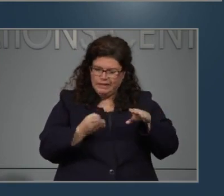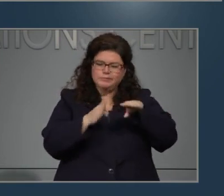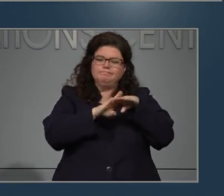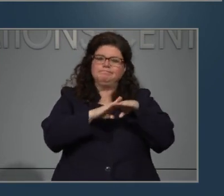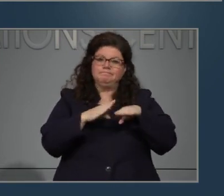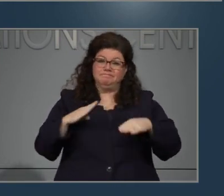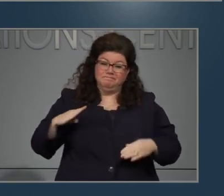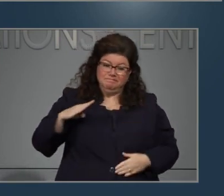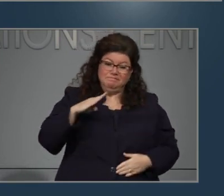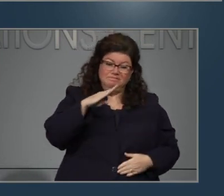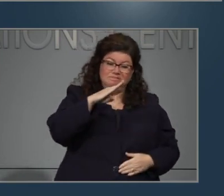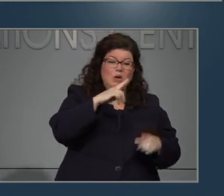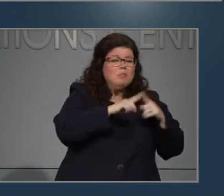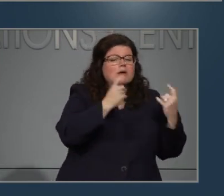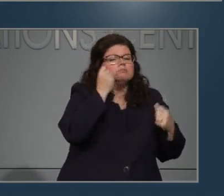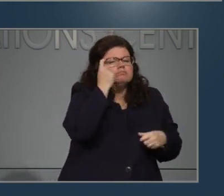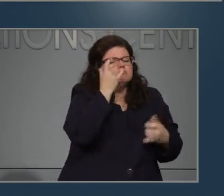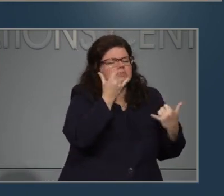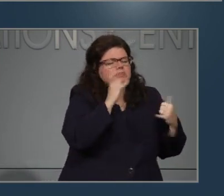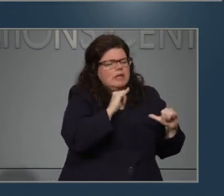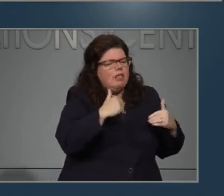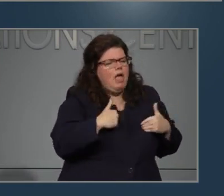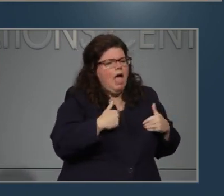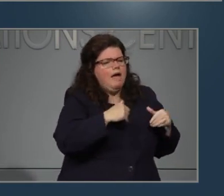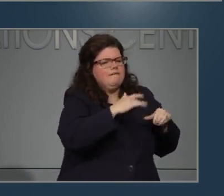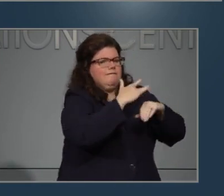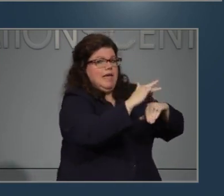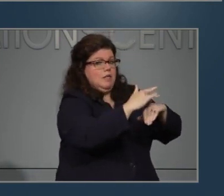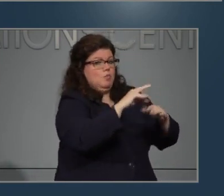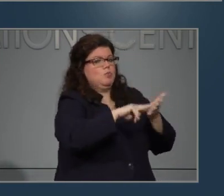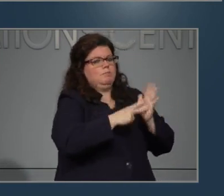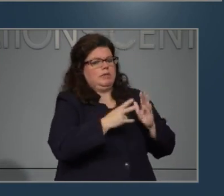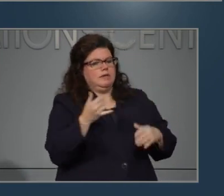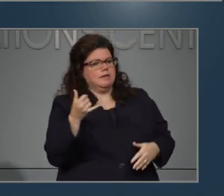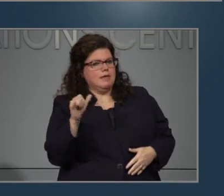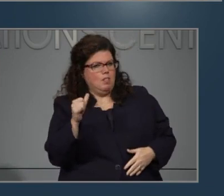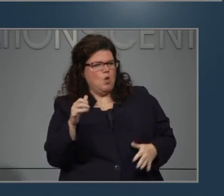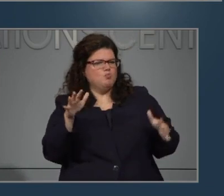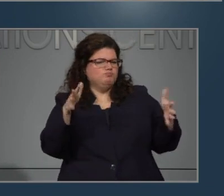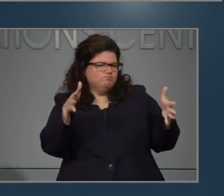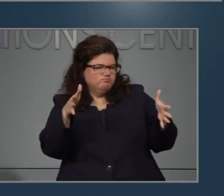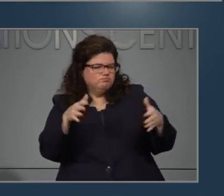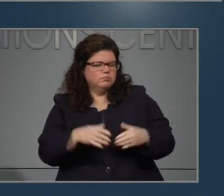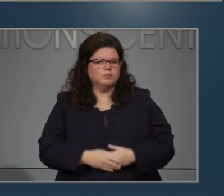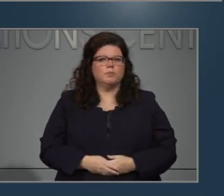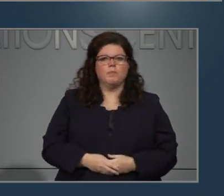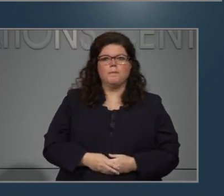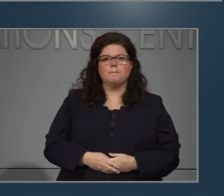NORTH CAROLINA’S TRAJECTORY OF HOSPITALIZATIONS IS RISING THAT WE STILL HAVE CAPACITY IN OUR HEALTH CARE SYSTEM.